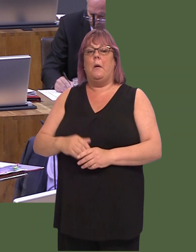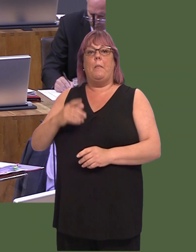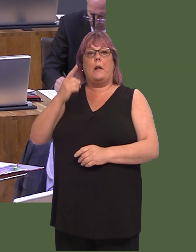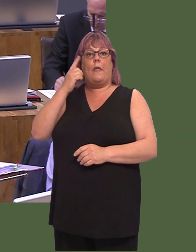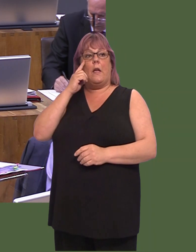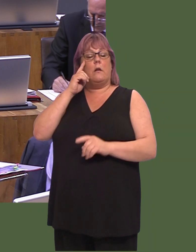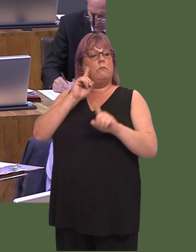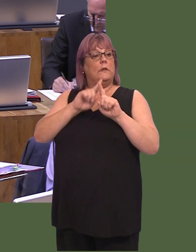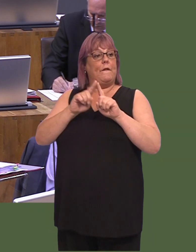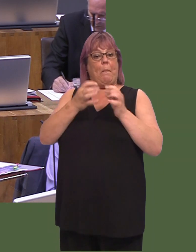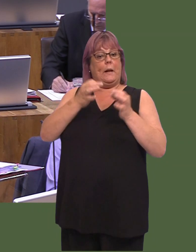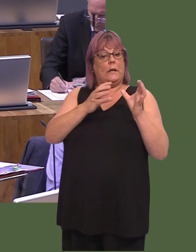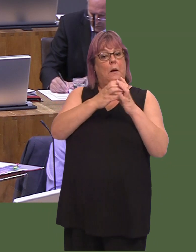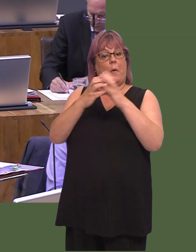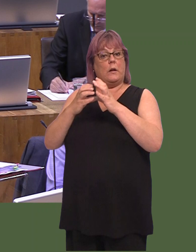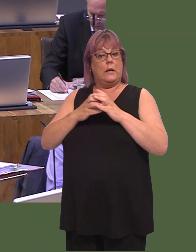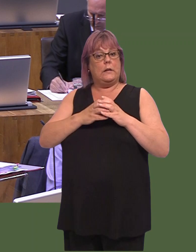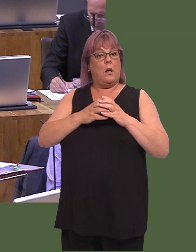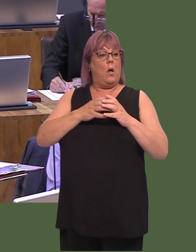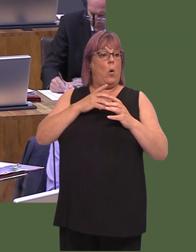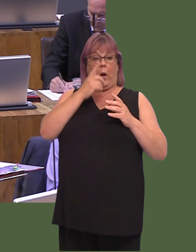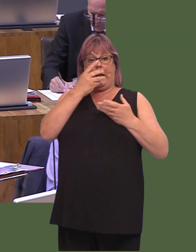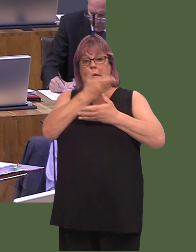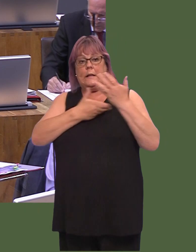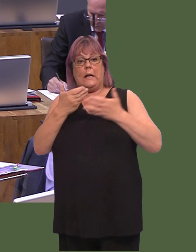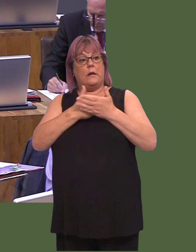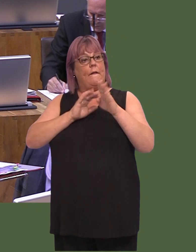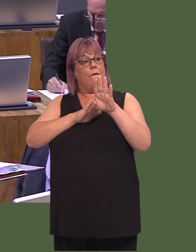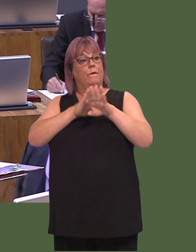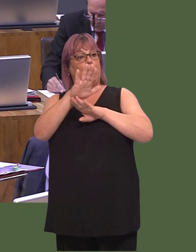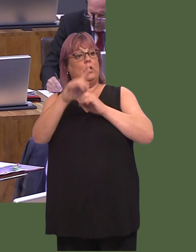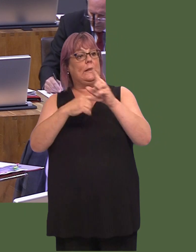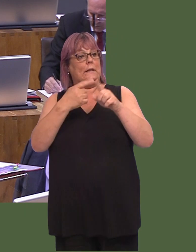opportunity for debate across political parties, and in political parties, to see what kind of tax system we would want in Wales.